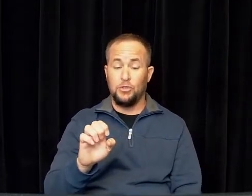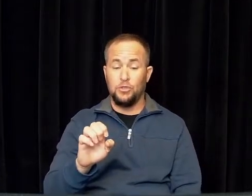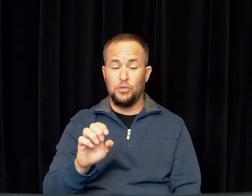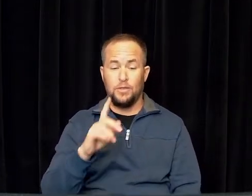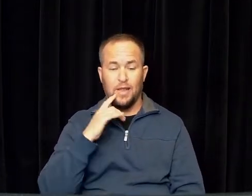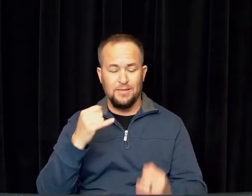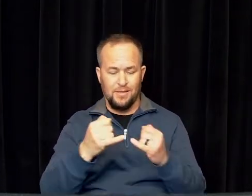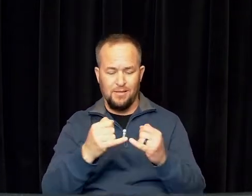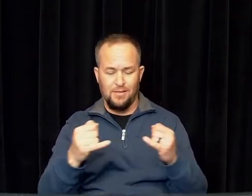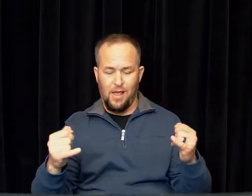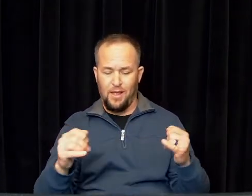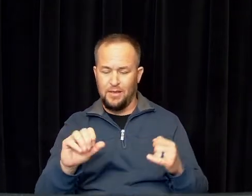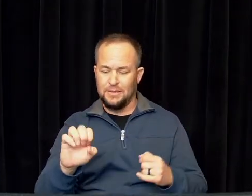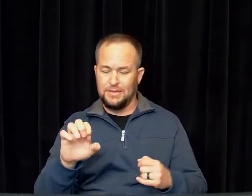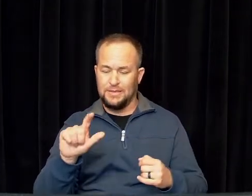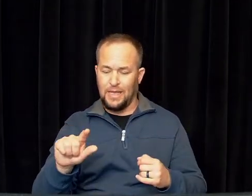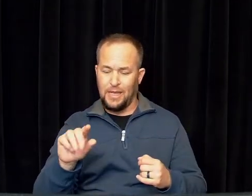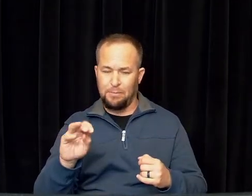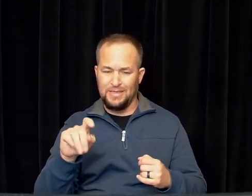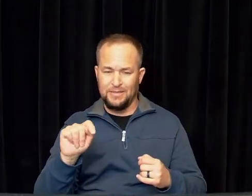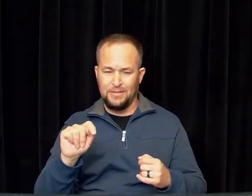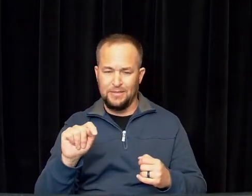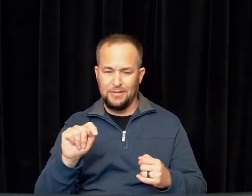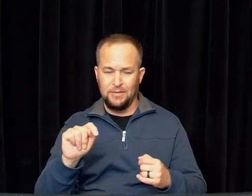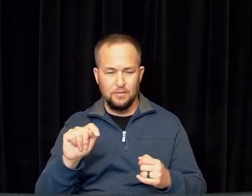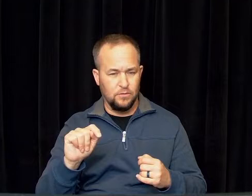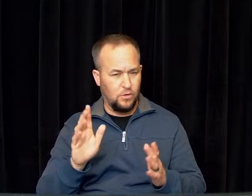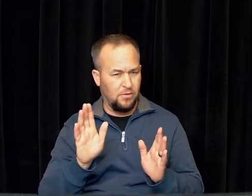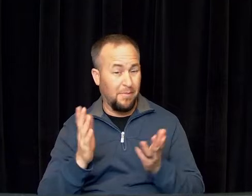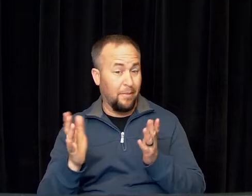or you might think of it like where it folds over to make the box or to make